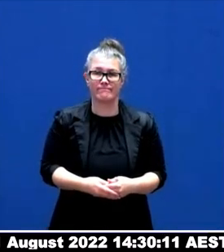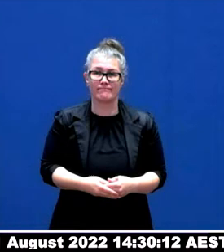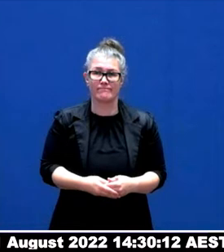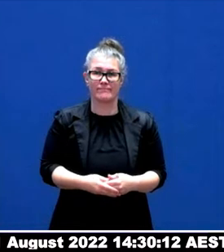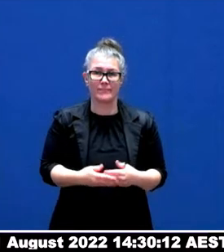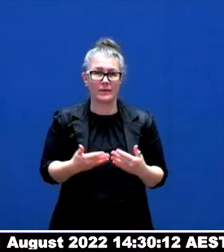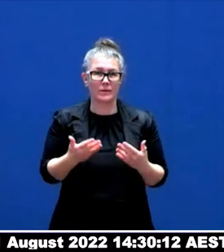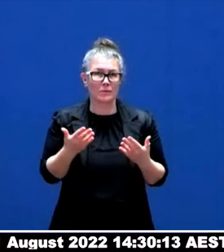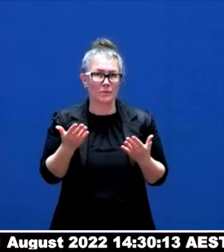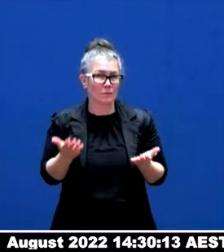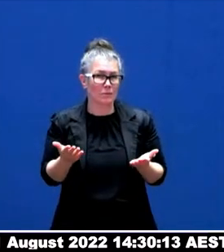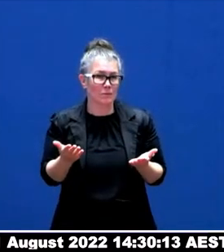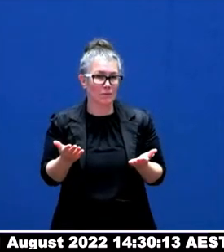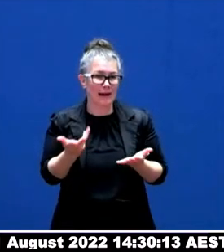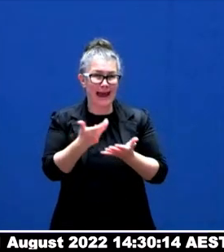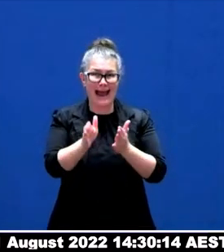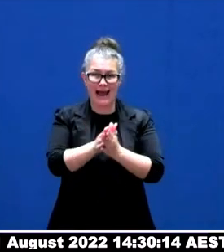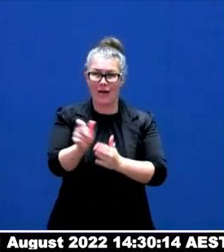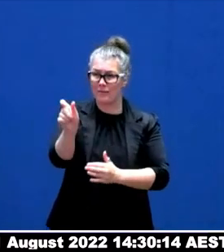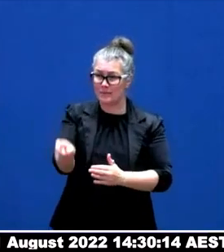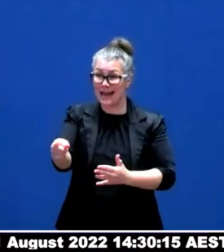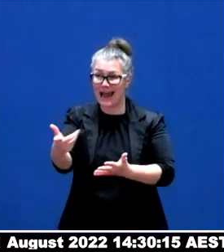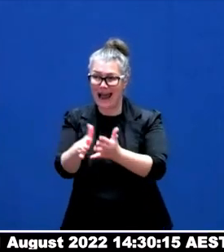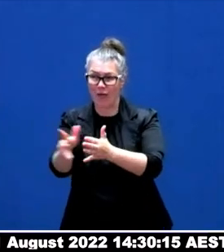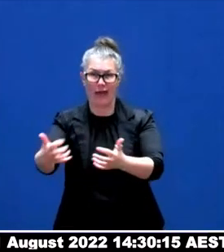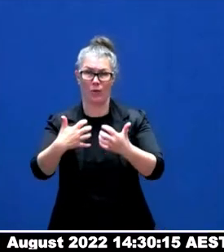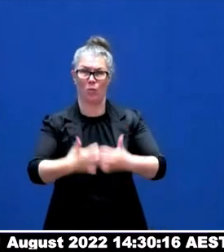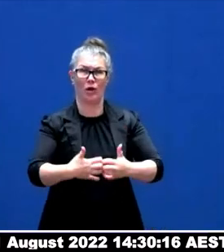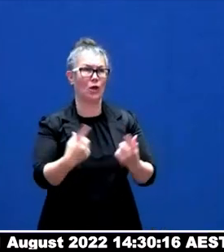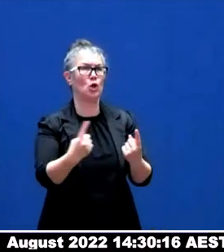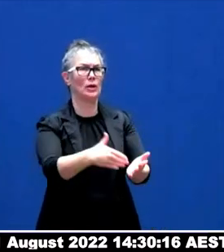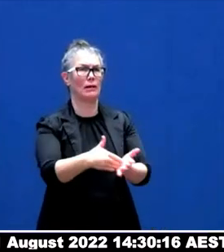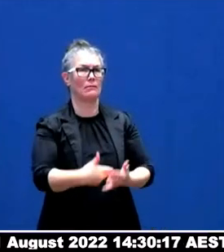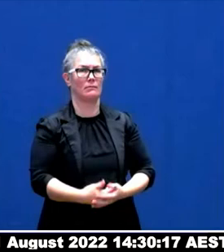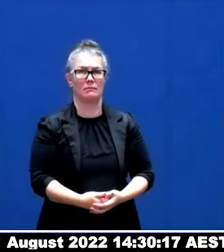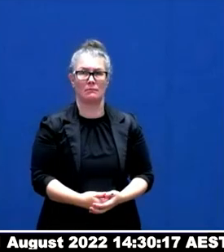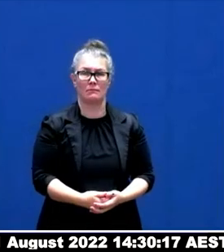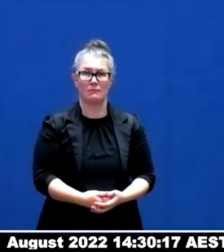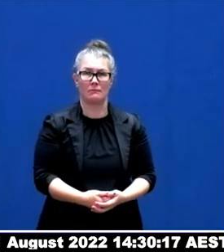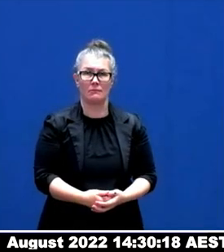How does a participant work out who's going to help them, if two pretty senior public